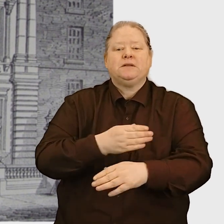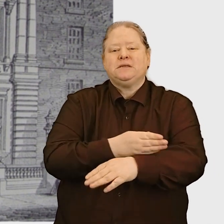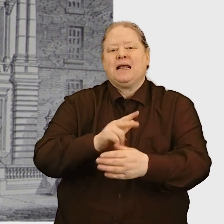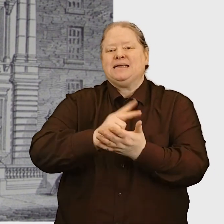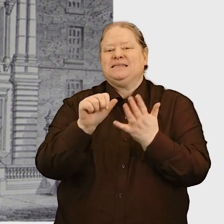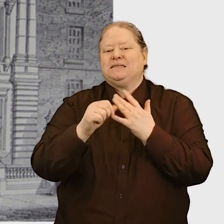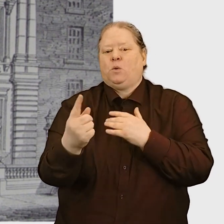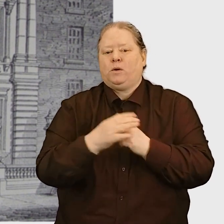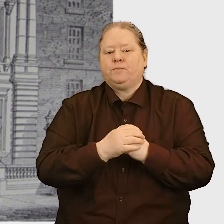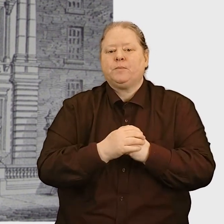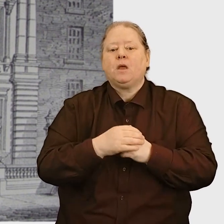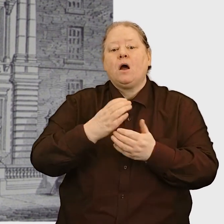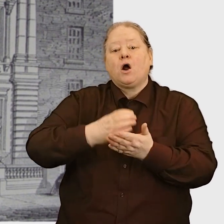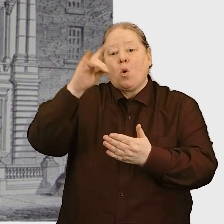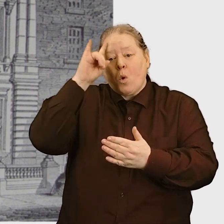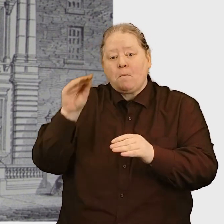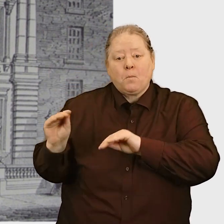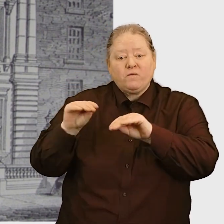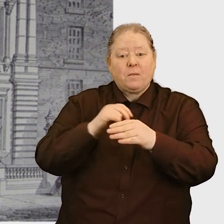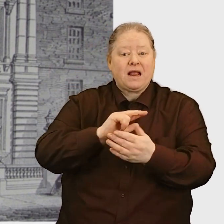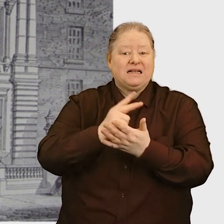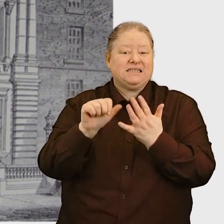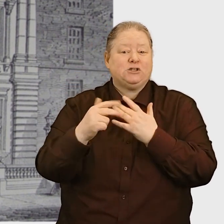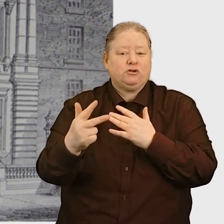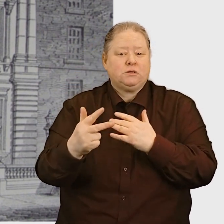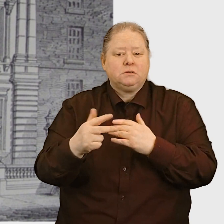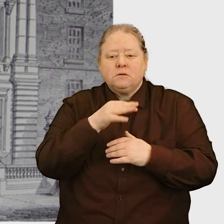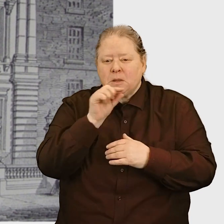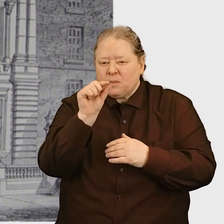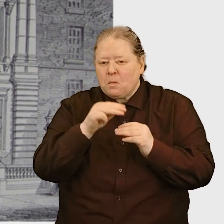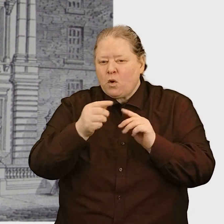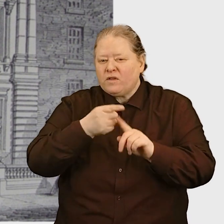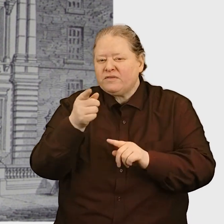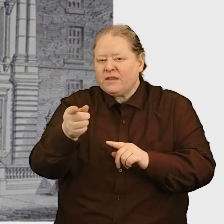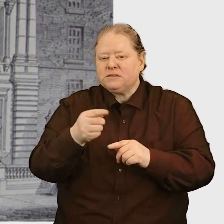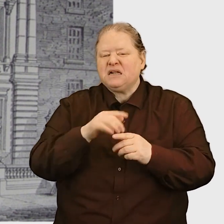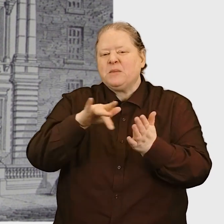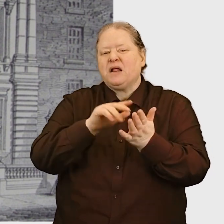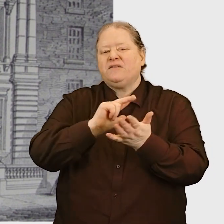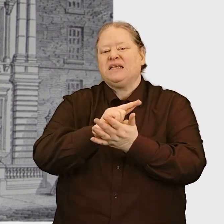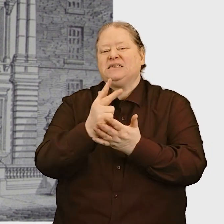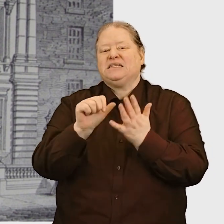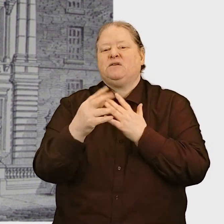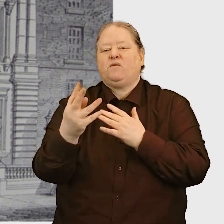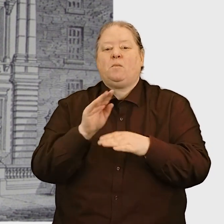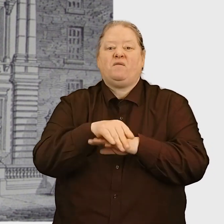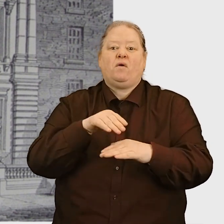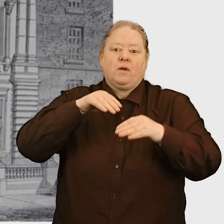The College hoped to move in by 1863. It took slightly longer than expected and it was the middle of 1864 before they got in, but I feel three years to build this